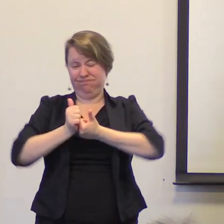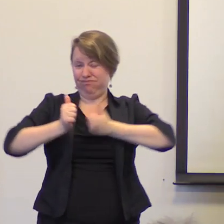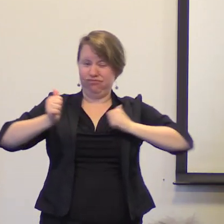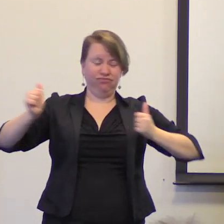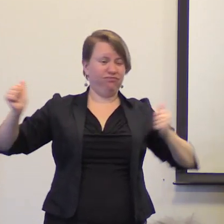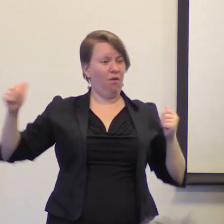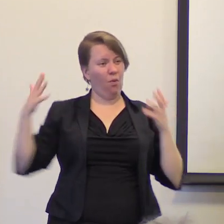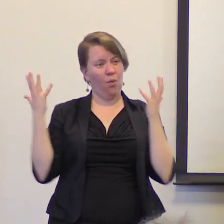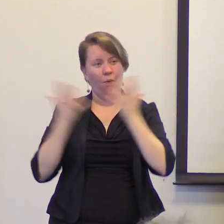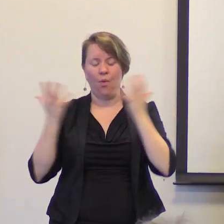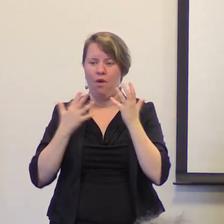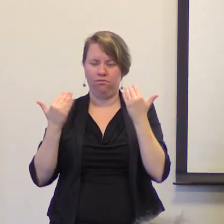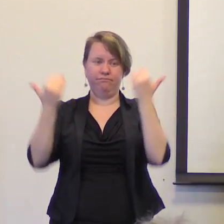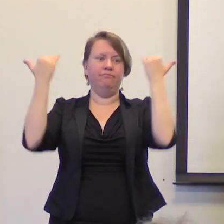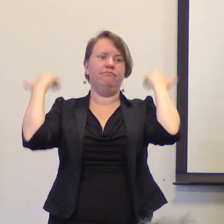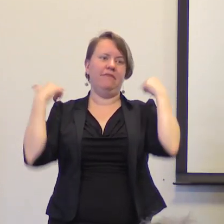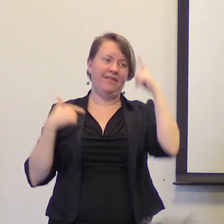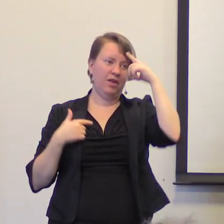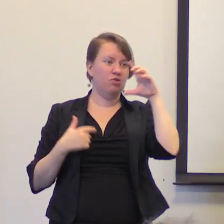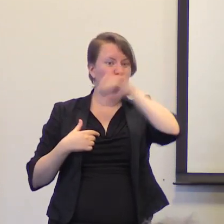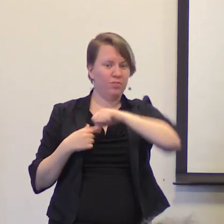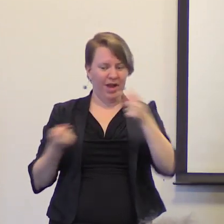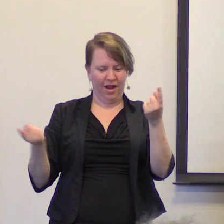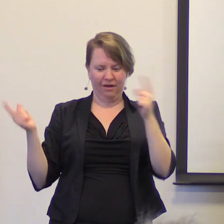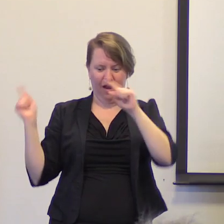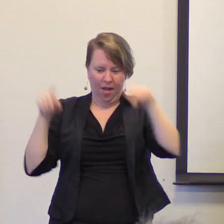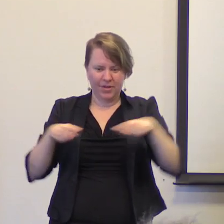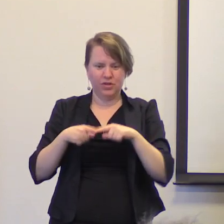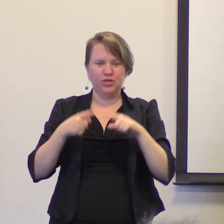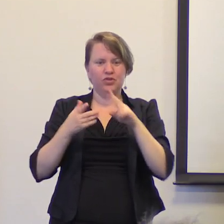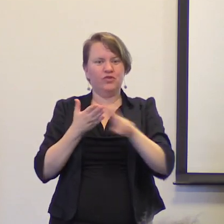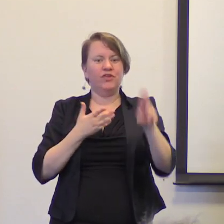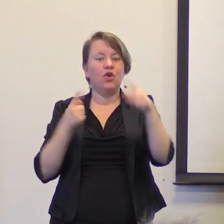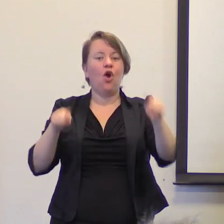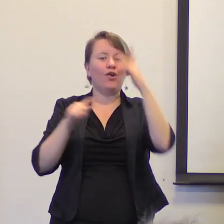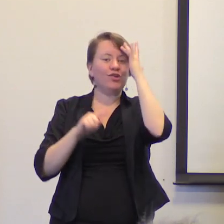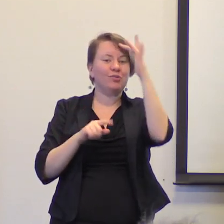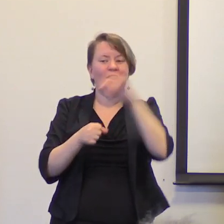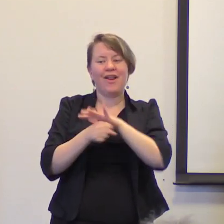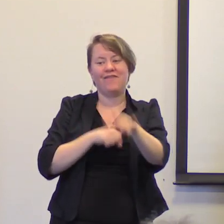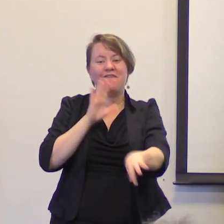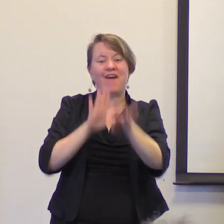I think they were assuming that being at a university here, you were all smart enough to find the merchandise for yourself.